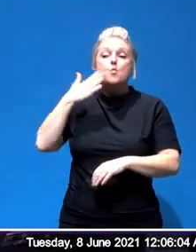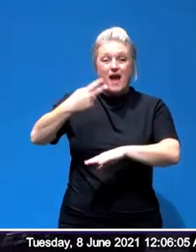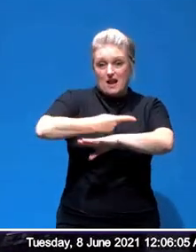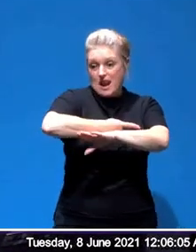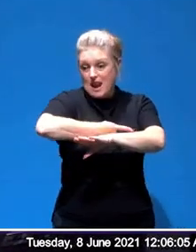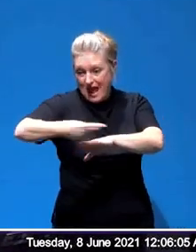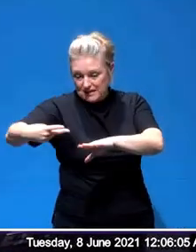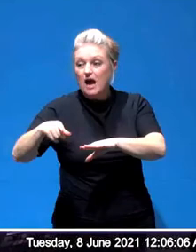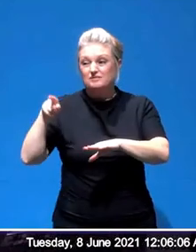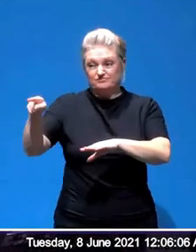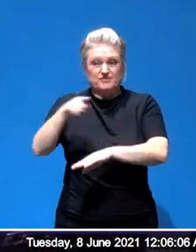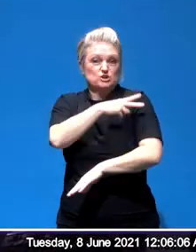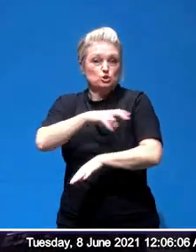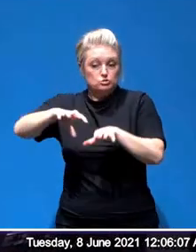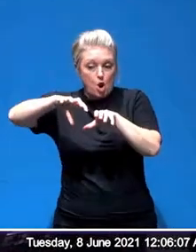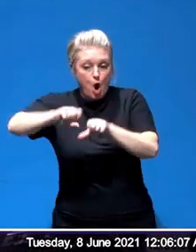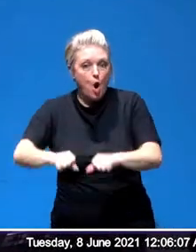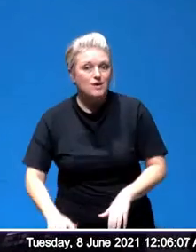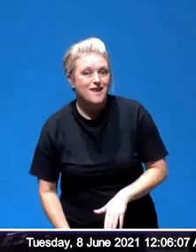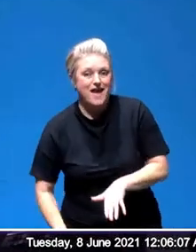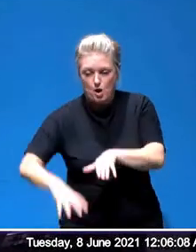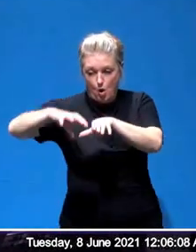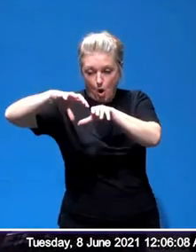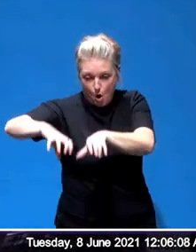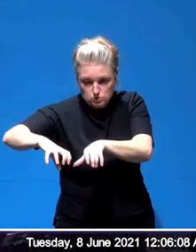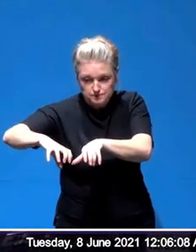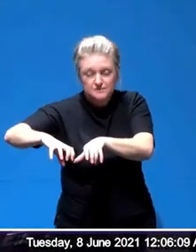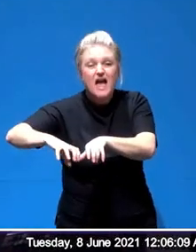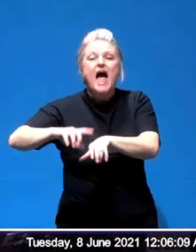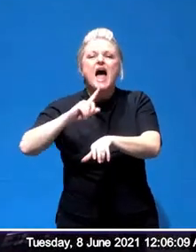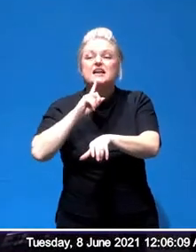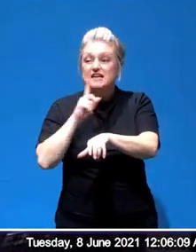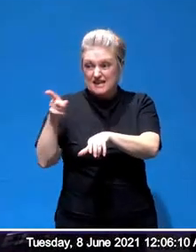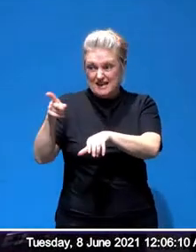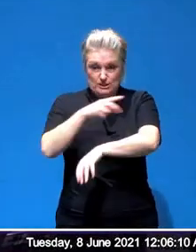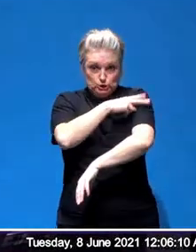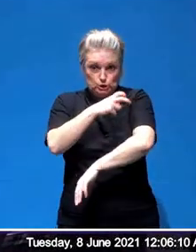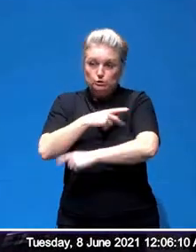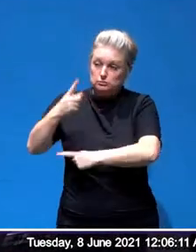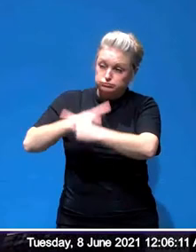He said to me, "Do you know, he was so tense and so strong when I was holding